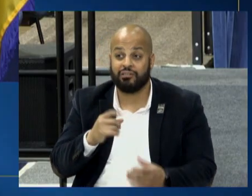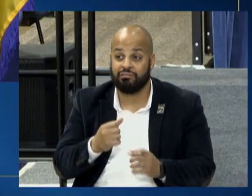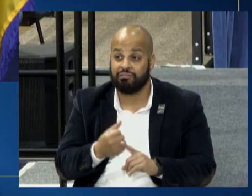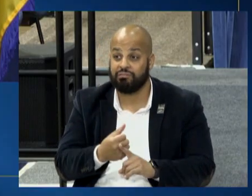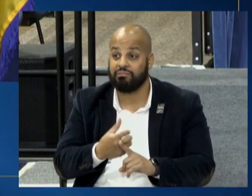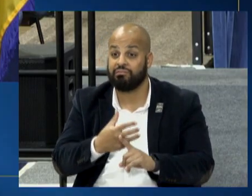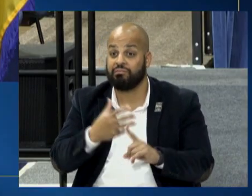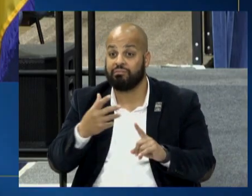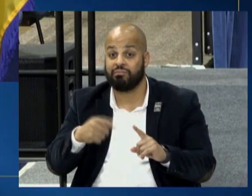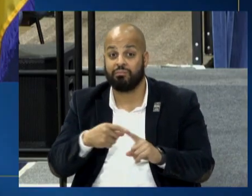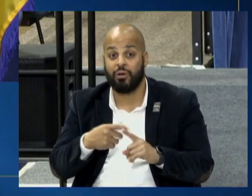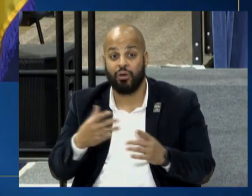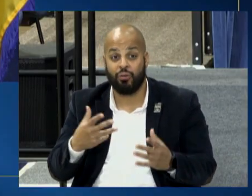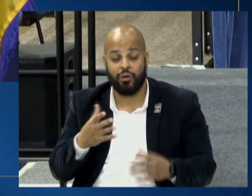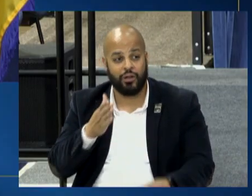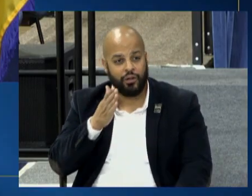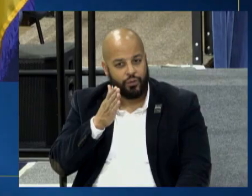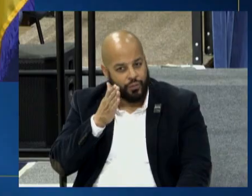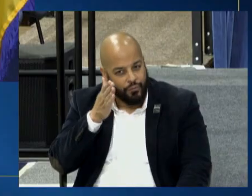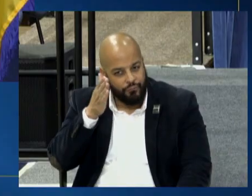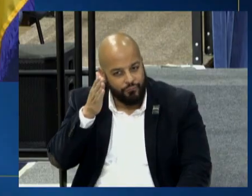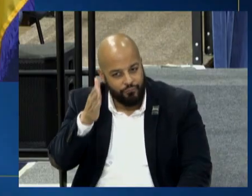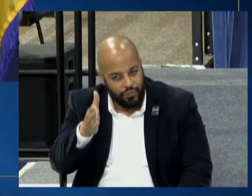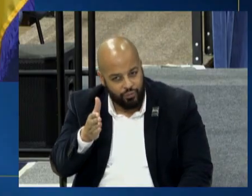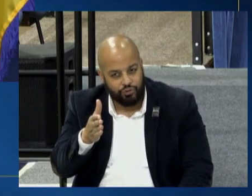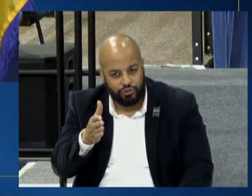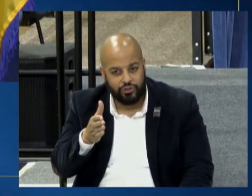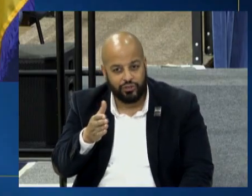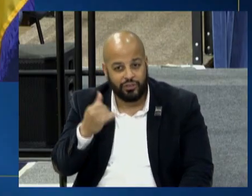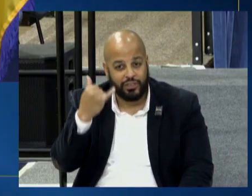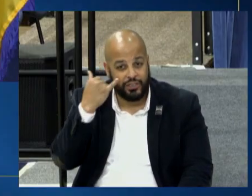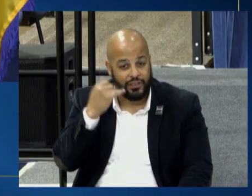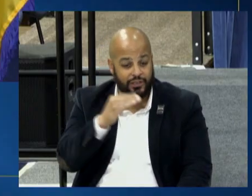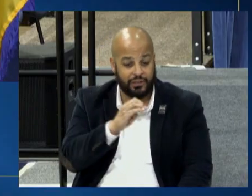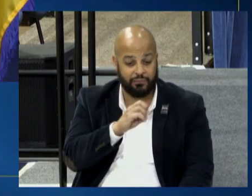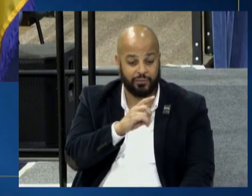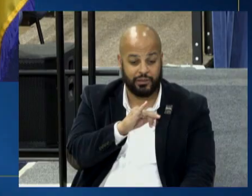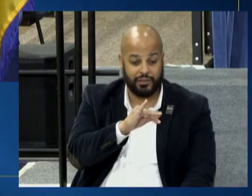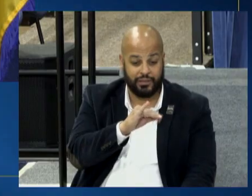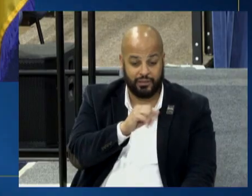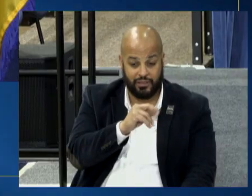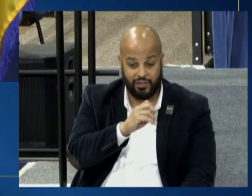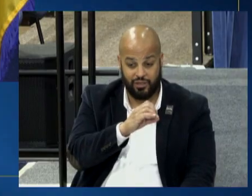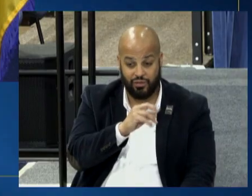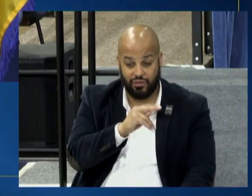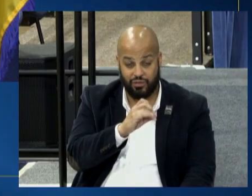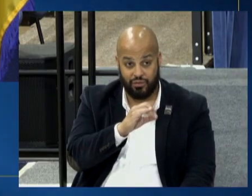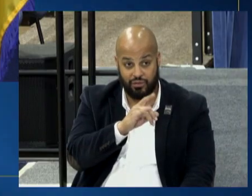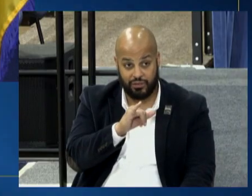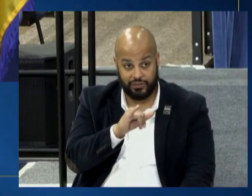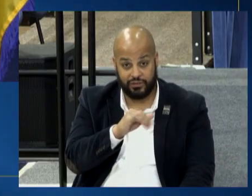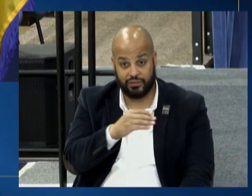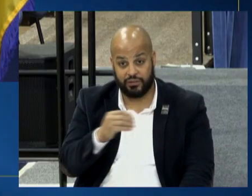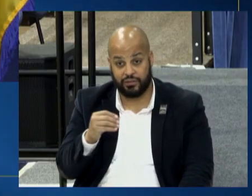information and data use looks like in Medicare oncology care and in Medicare more generally.